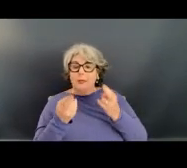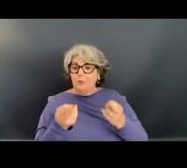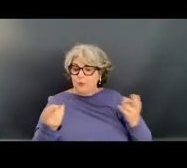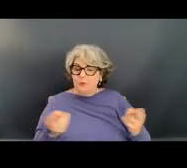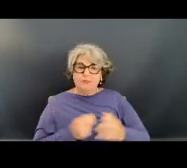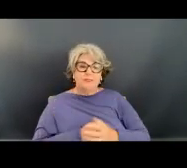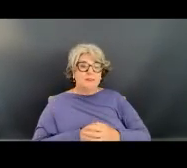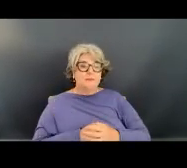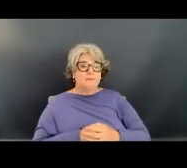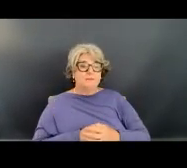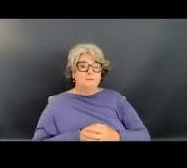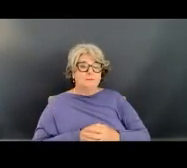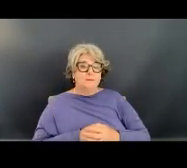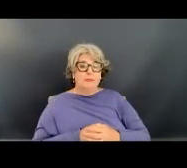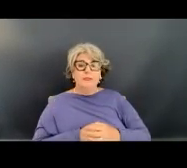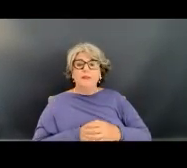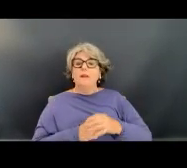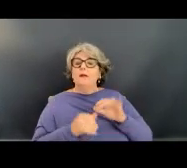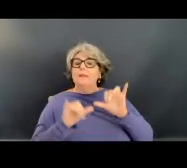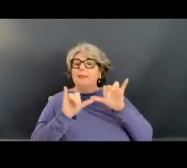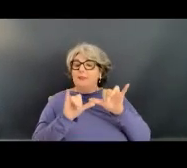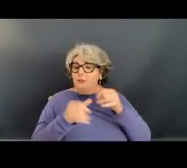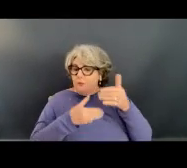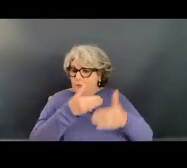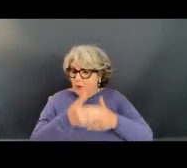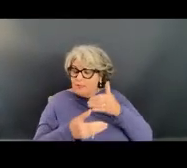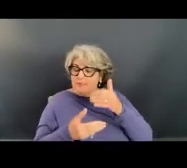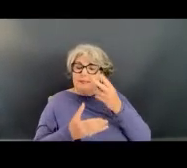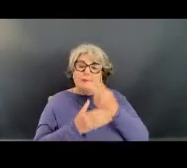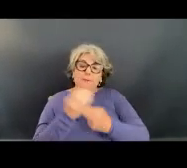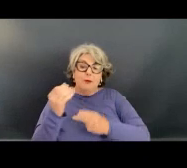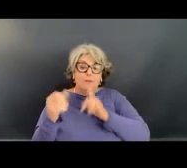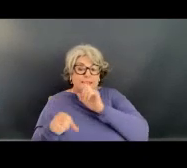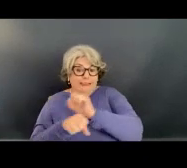They'll explore the engineering design process both literally by